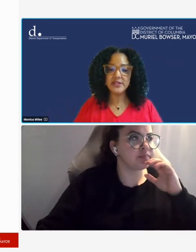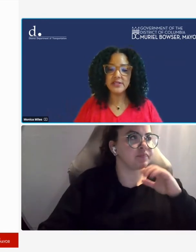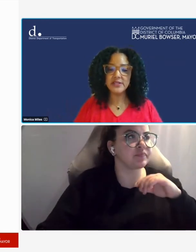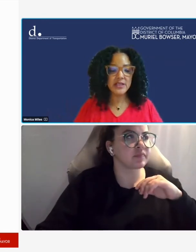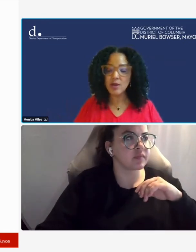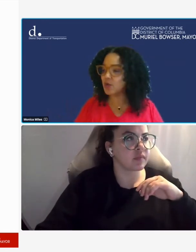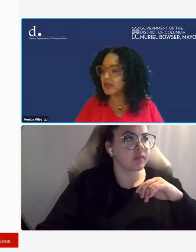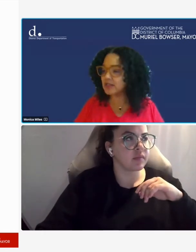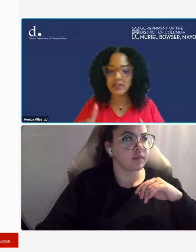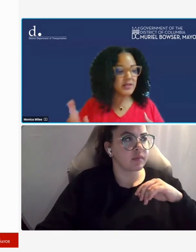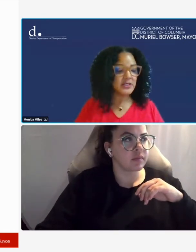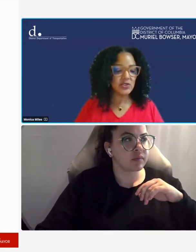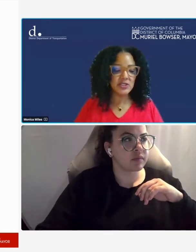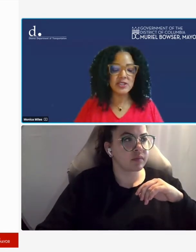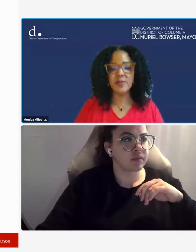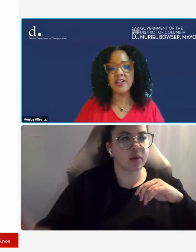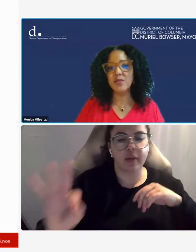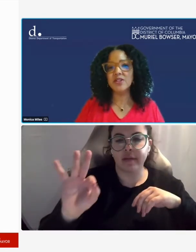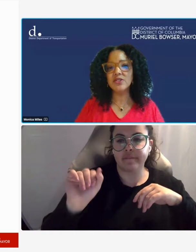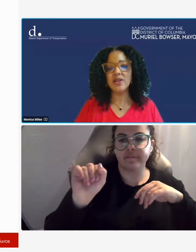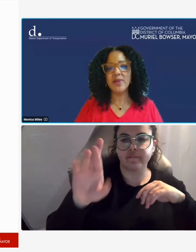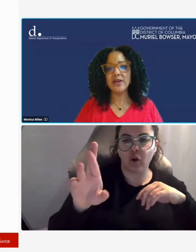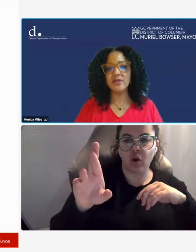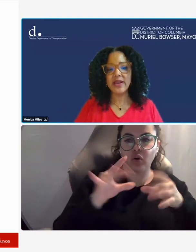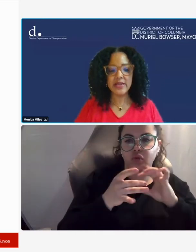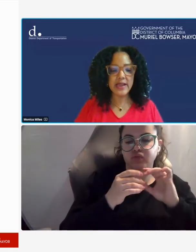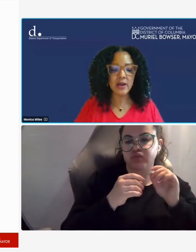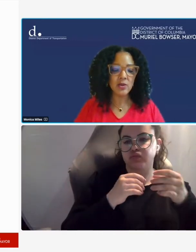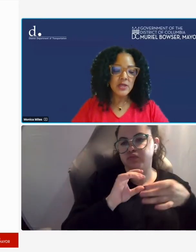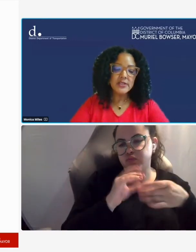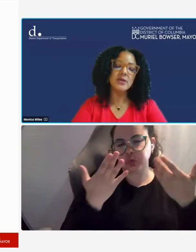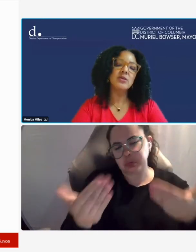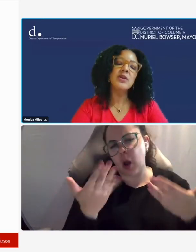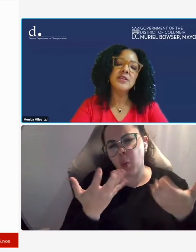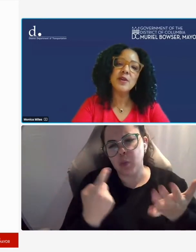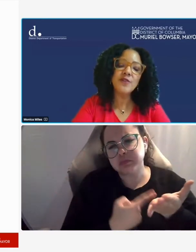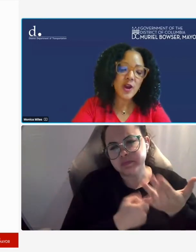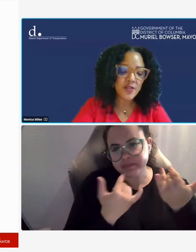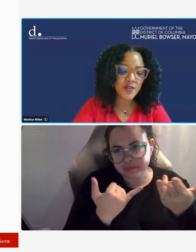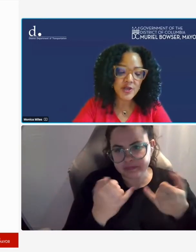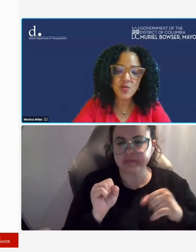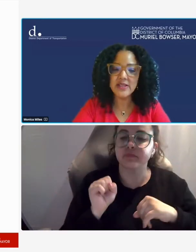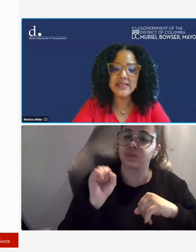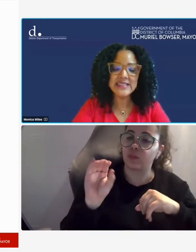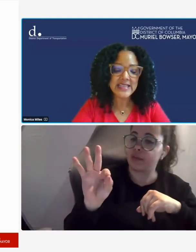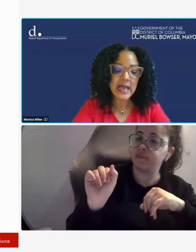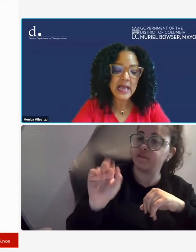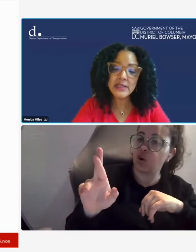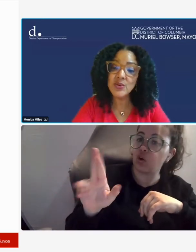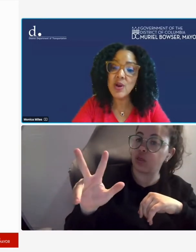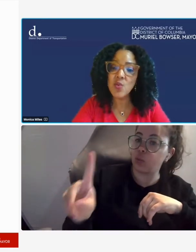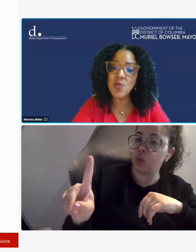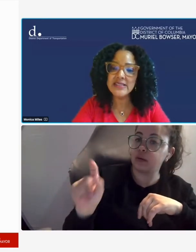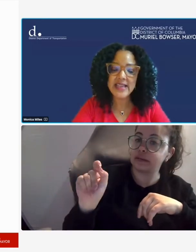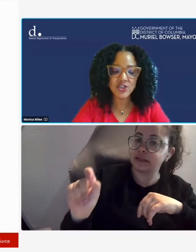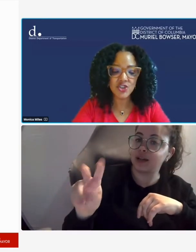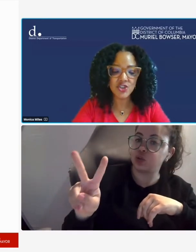and um it's going to be listed on another page but i want to talk about it right now so far 31.201-2